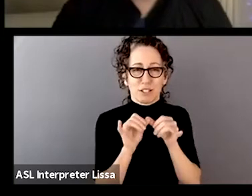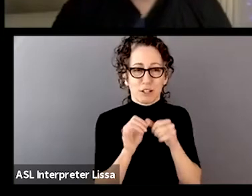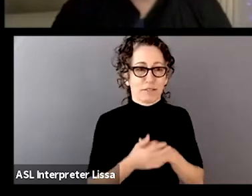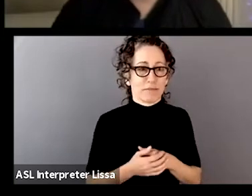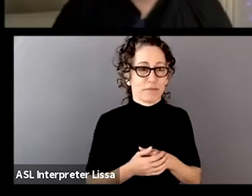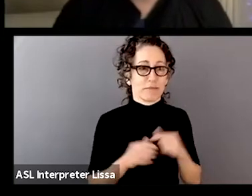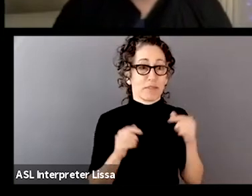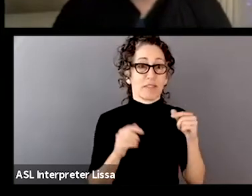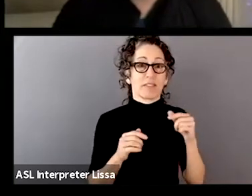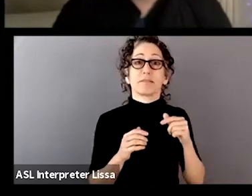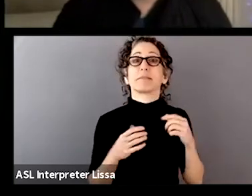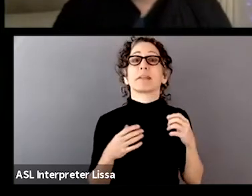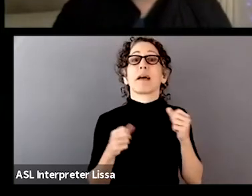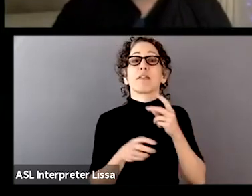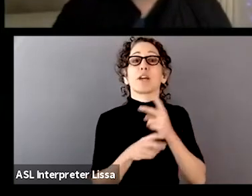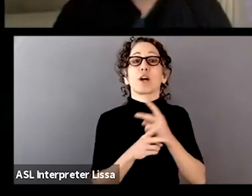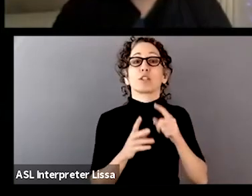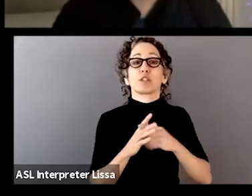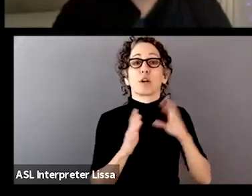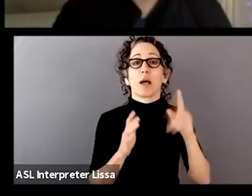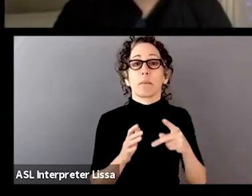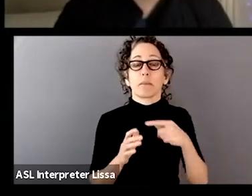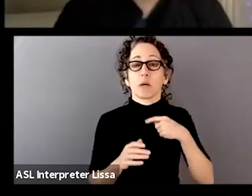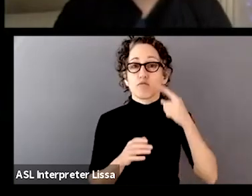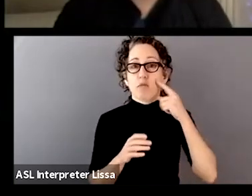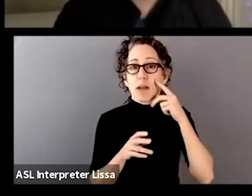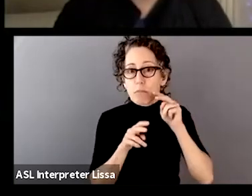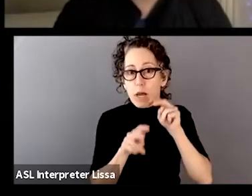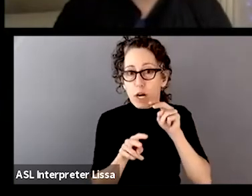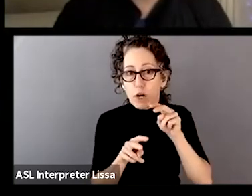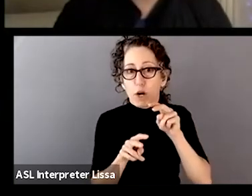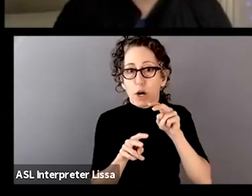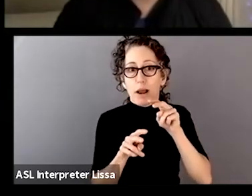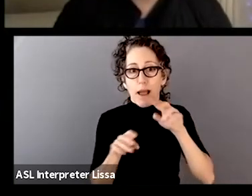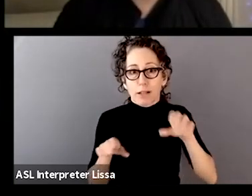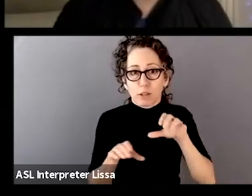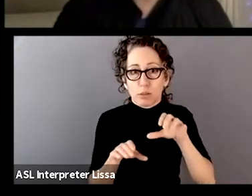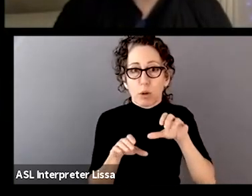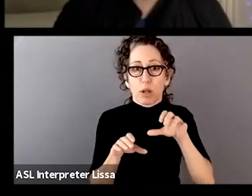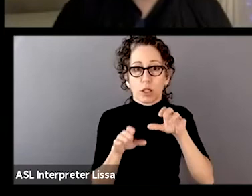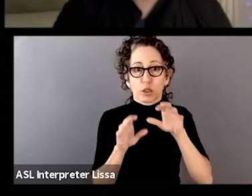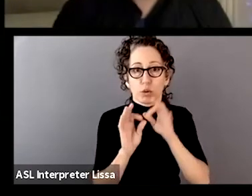We're working to make brain monitoring actionable, interpretable, and accessible across various clinical environments.